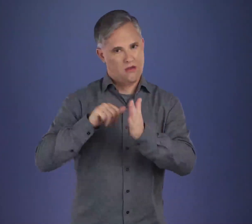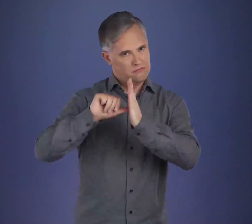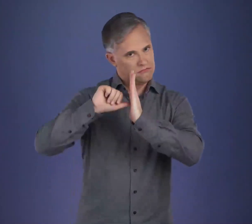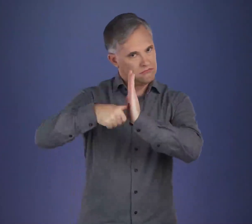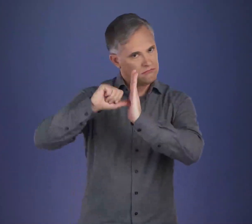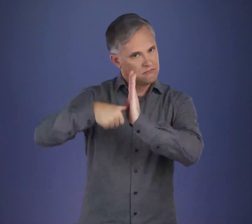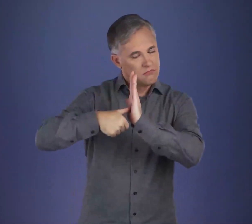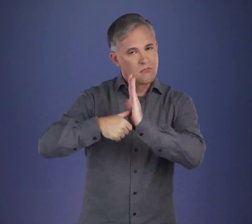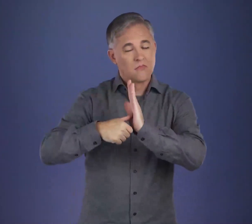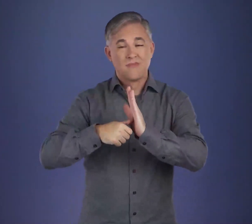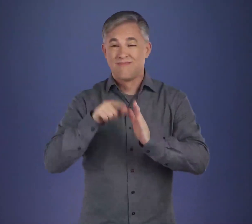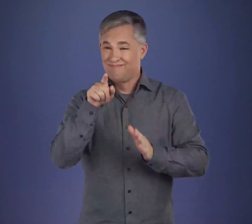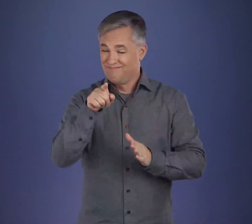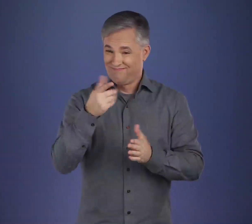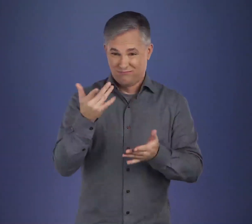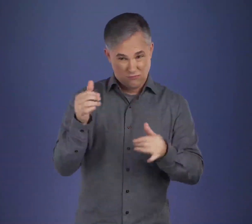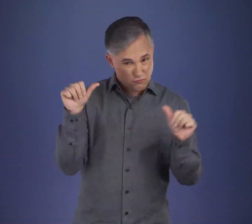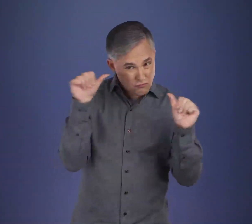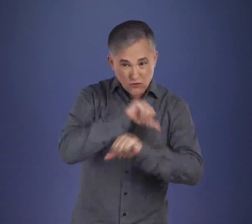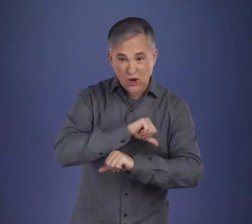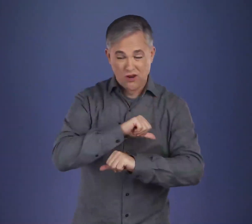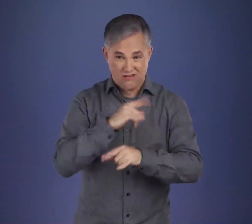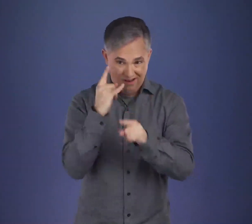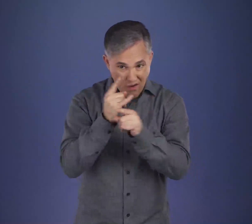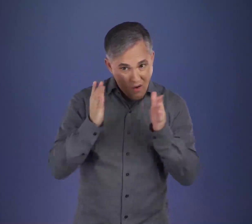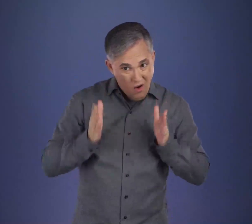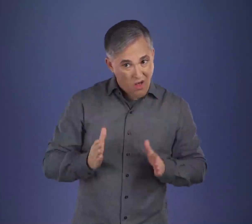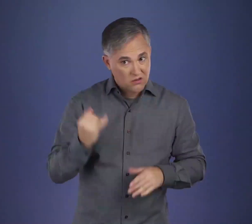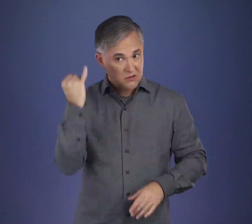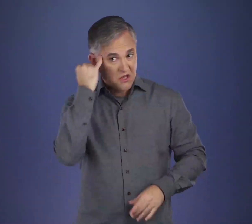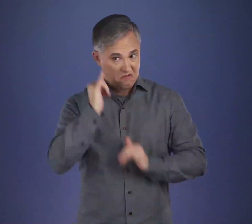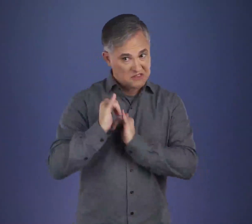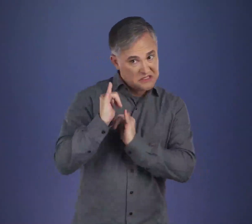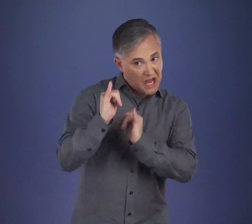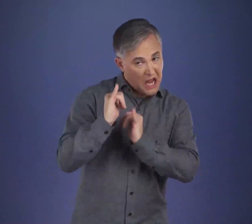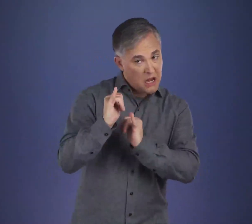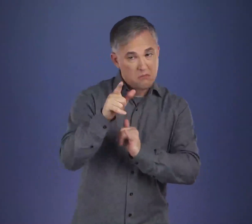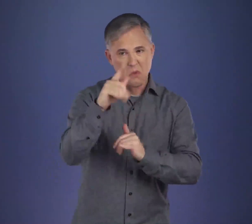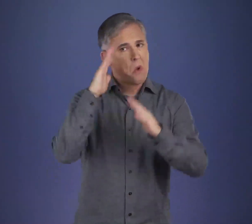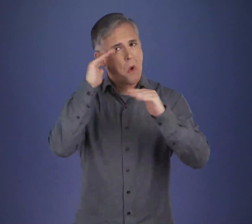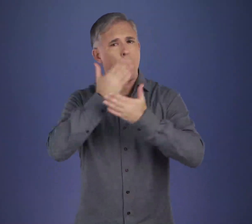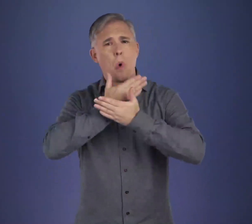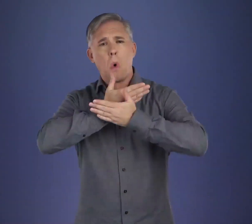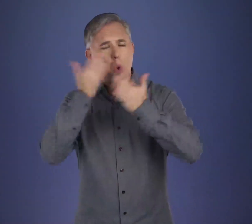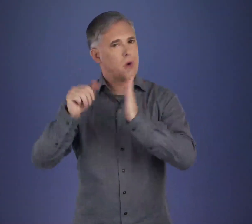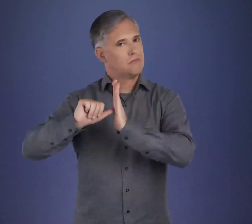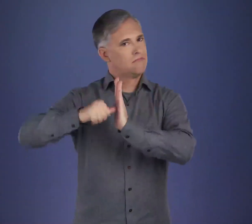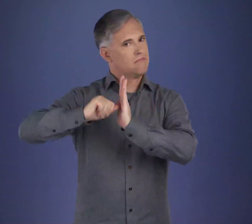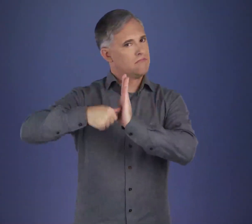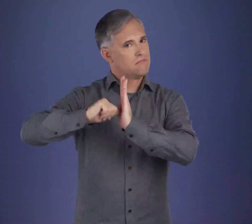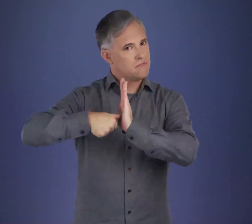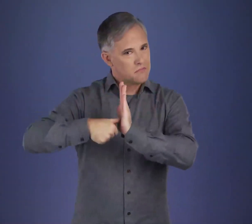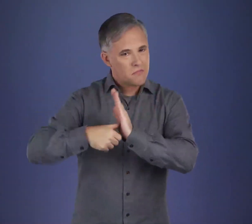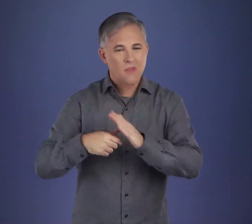I bore down hard on the hopelessness of the drunk’s dilemma. I insisted that few drunks